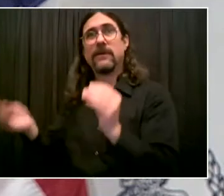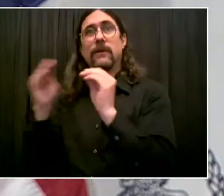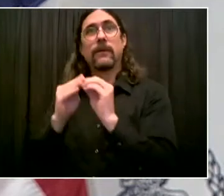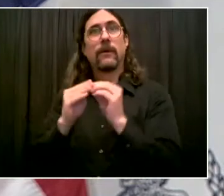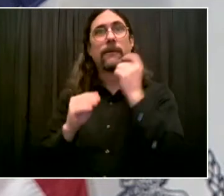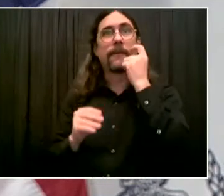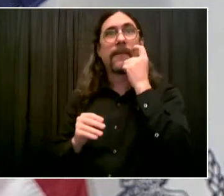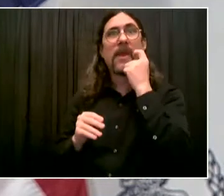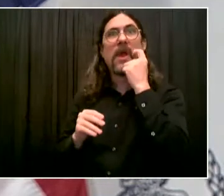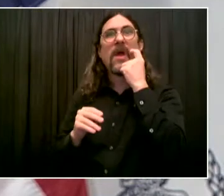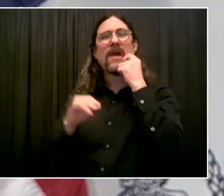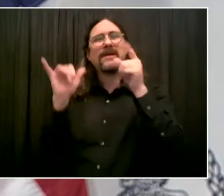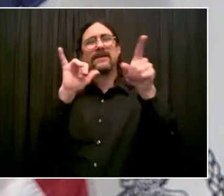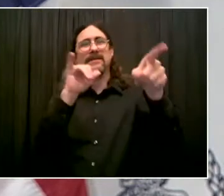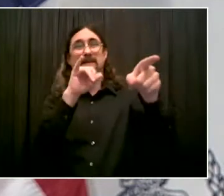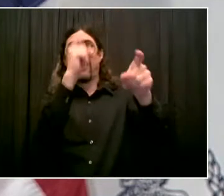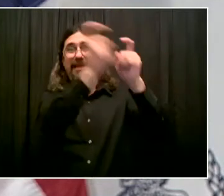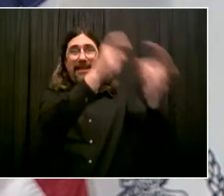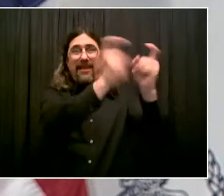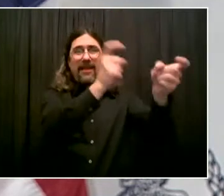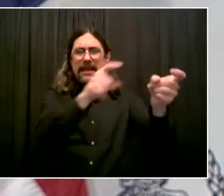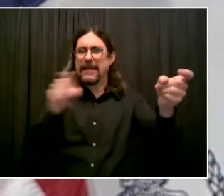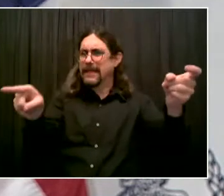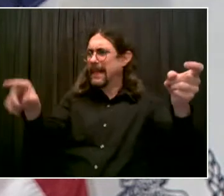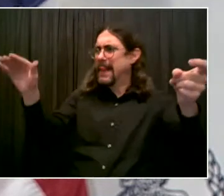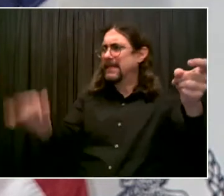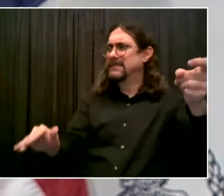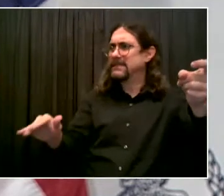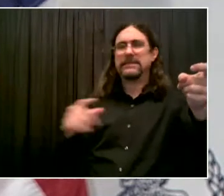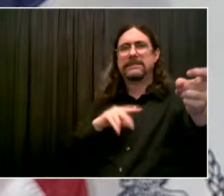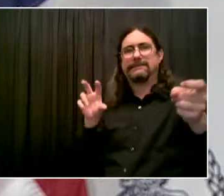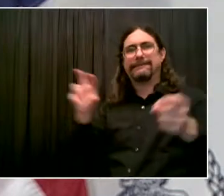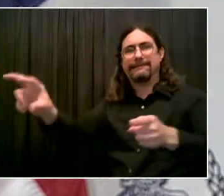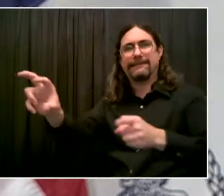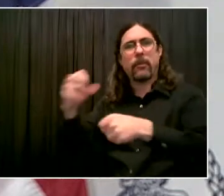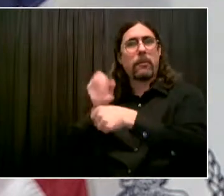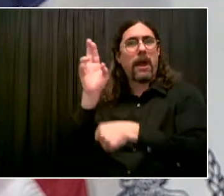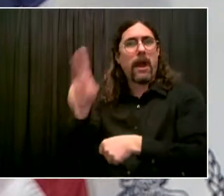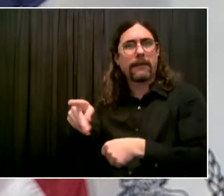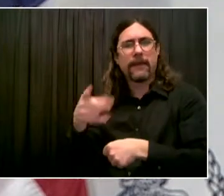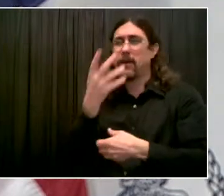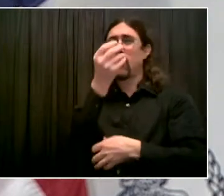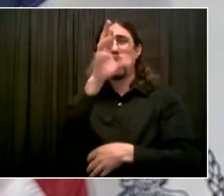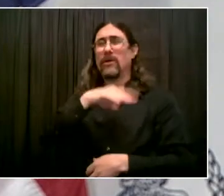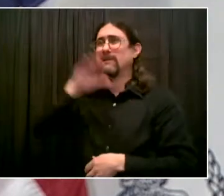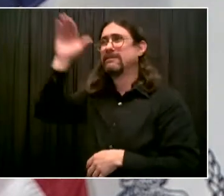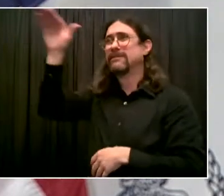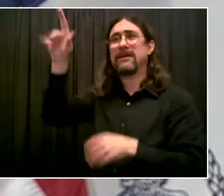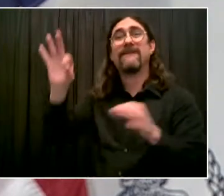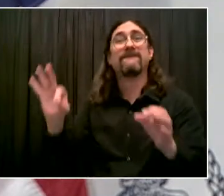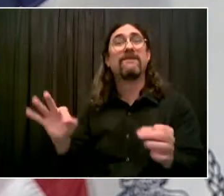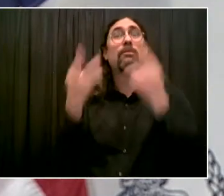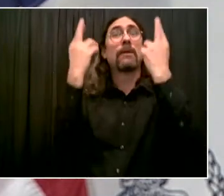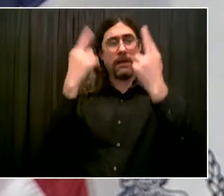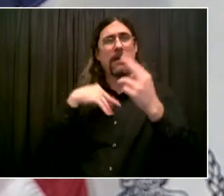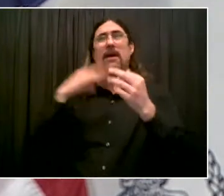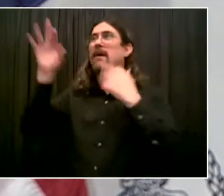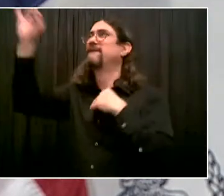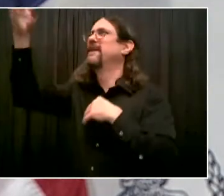IT IS PUBLIC FUNDING OR FOFODUNATATION FUNDING OR WHATEVER MAY BE. TO ENSURURTE HAHAT OOPEN STSTETRES ARE